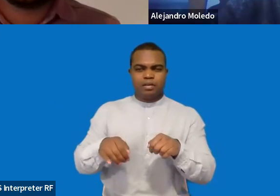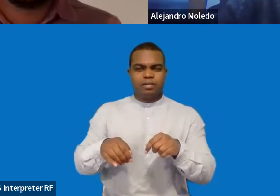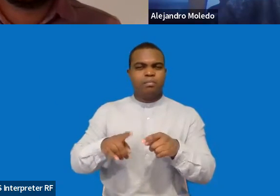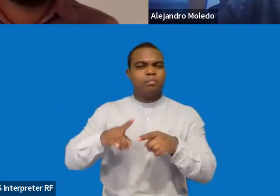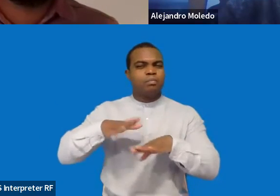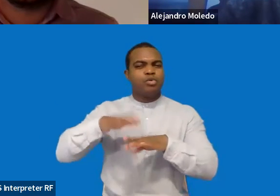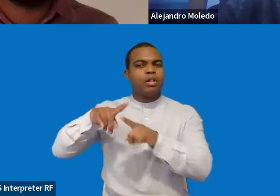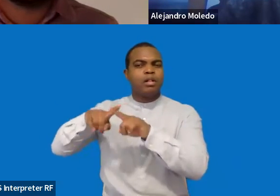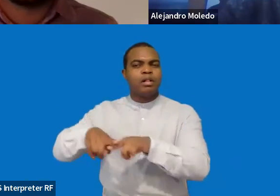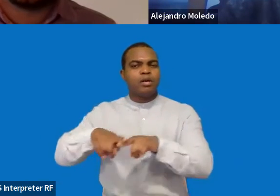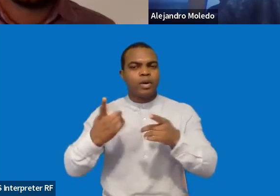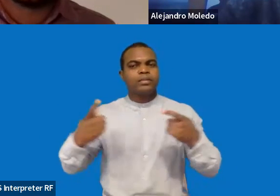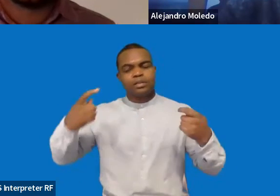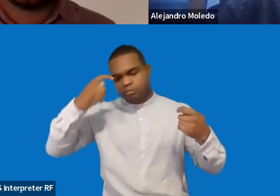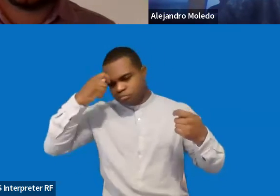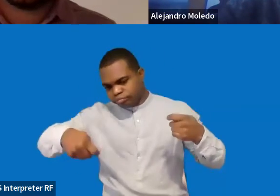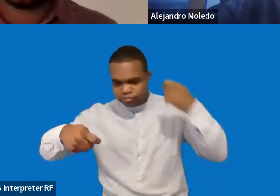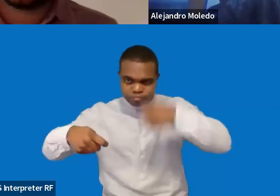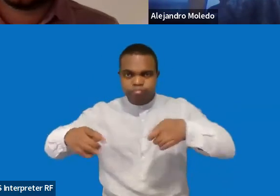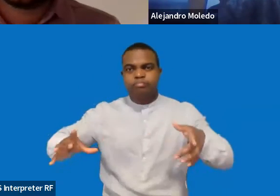And no link to mobility programs such as Erasmus.